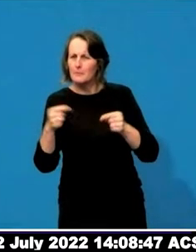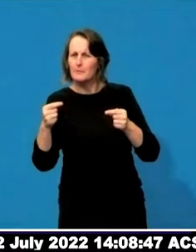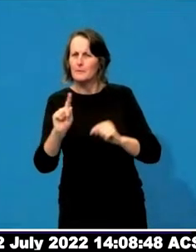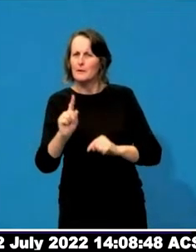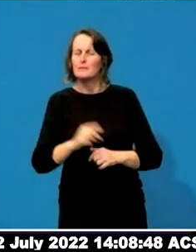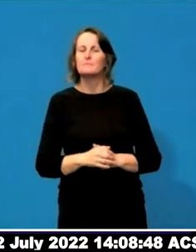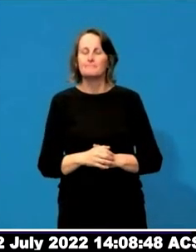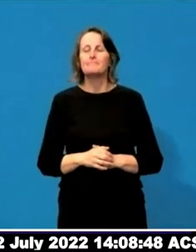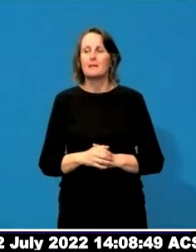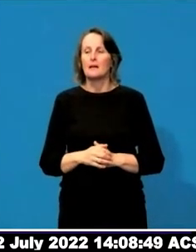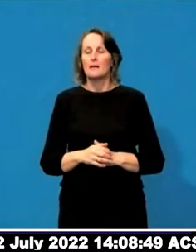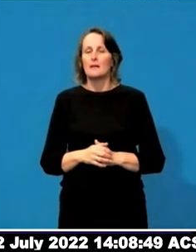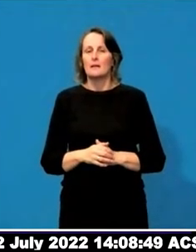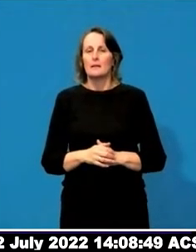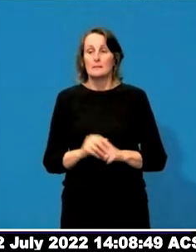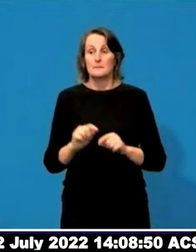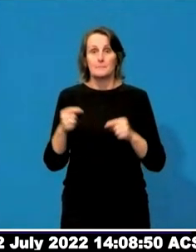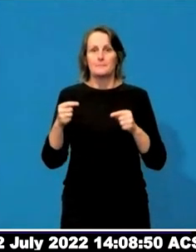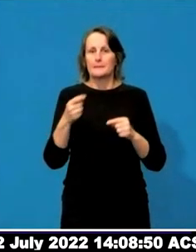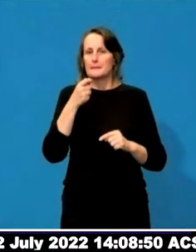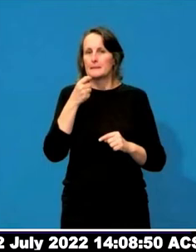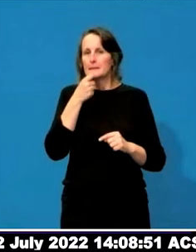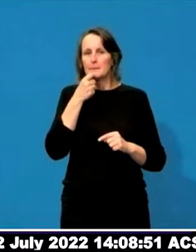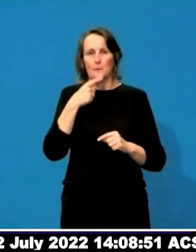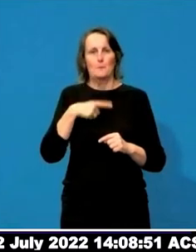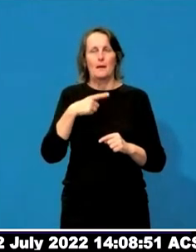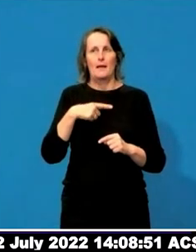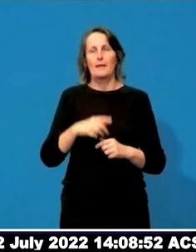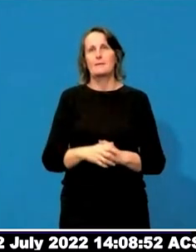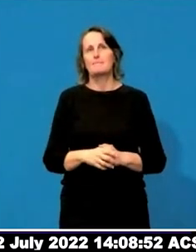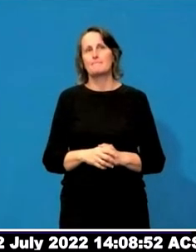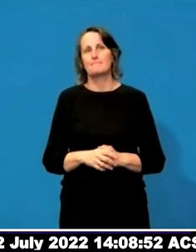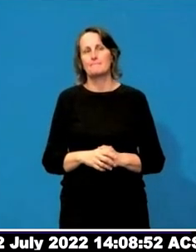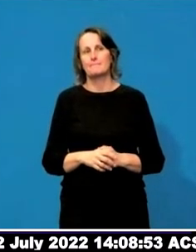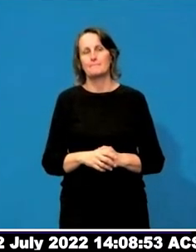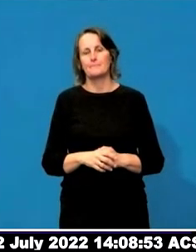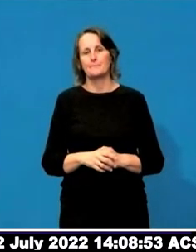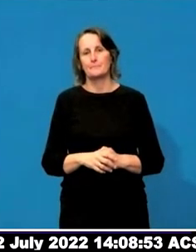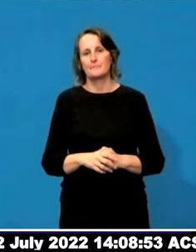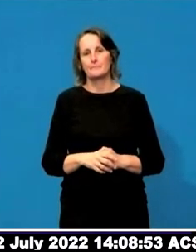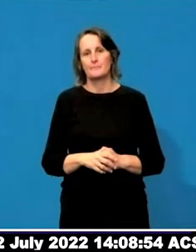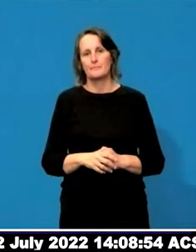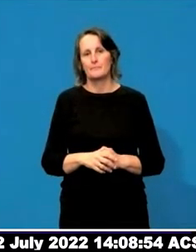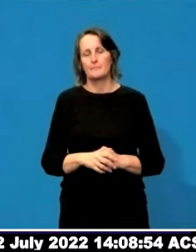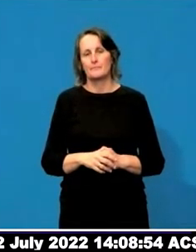The tension came because we - we sought quotes for organisations